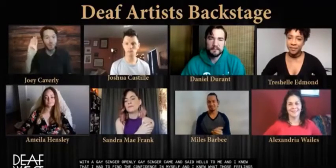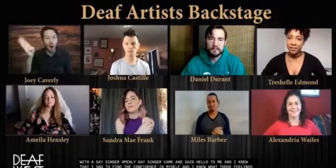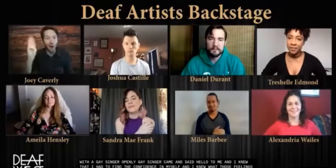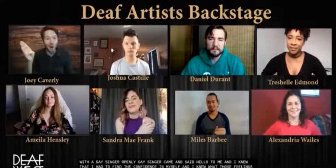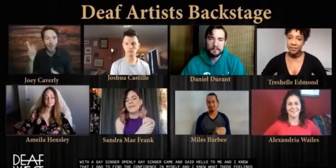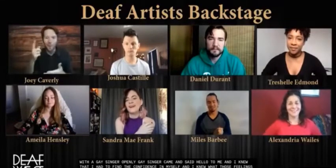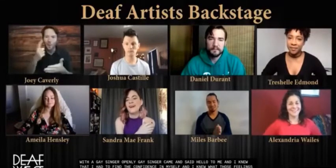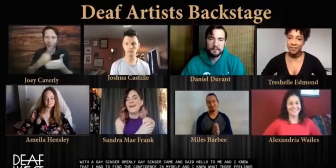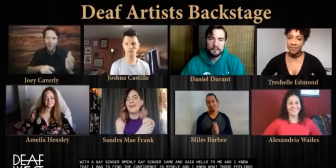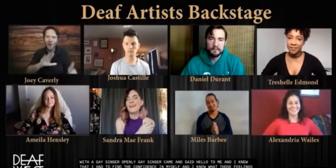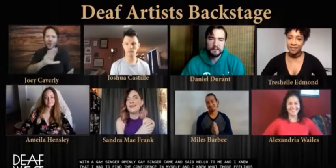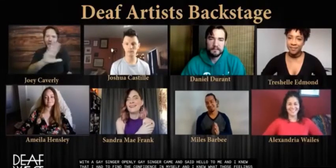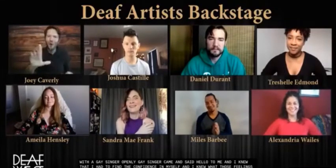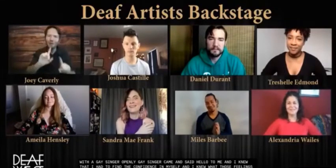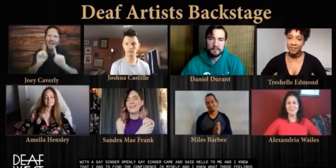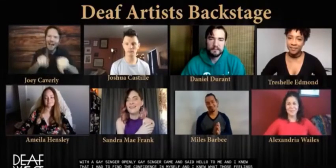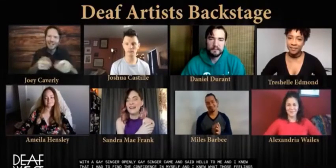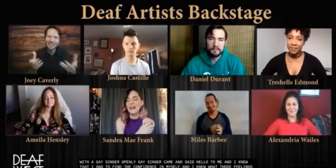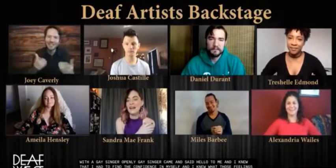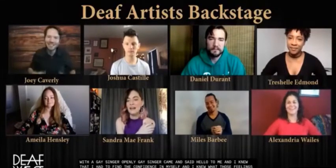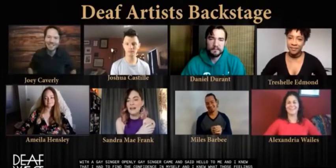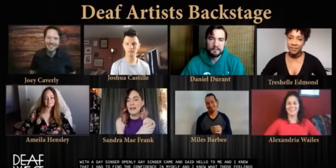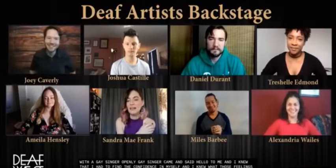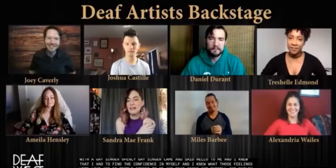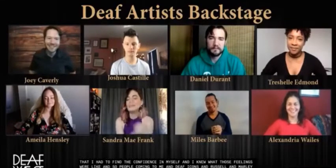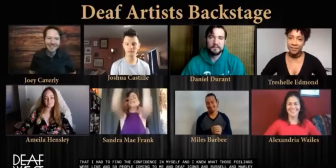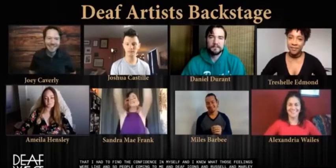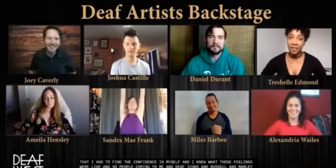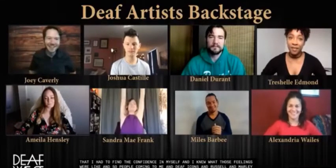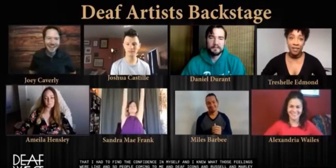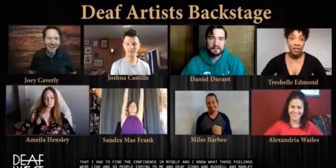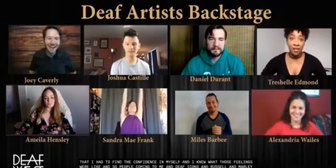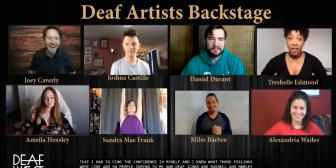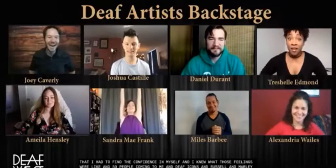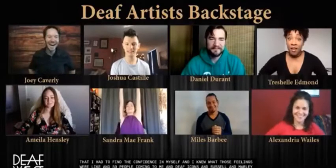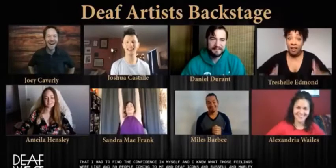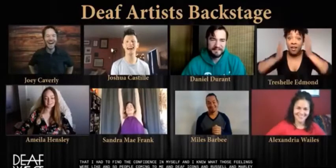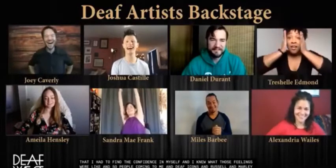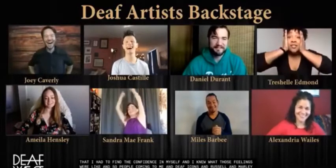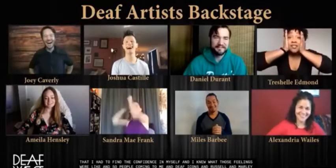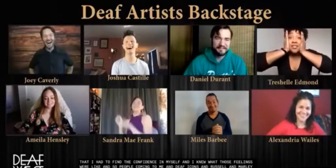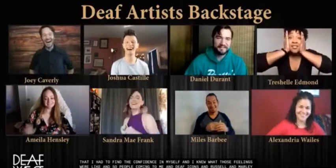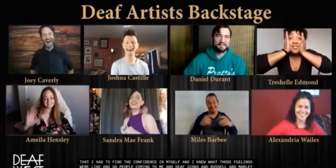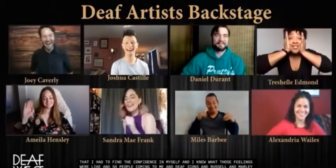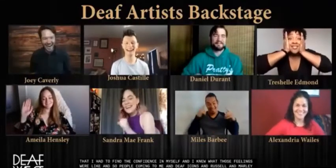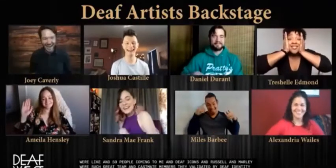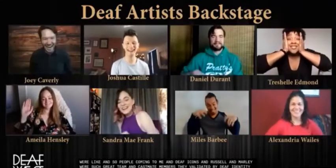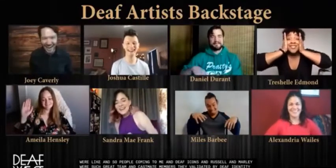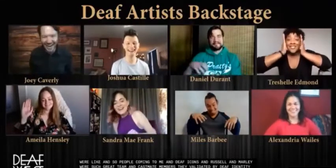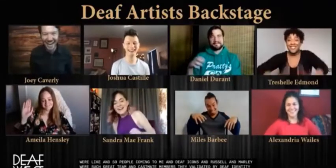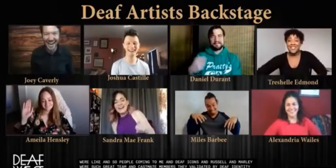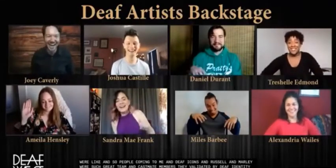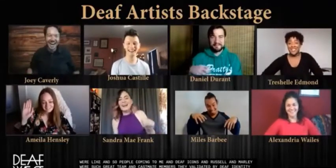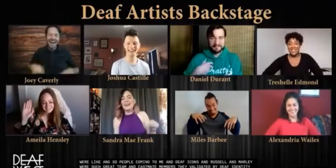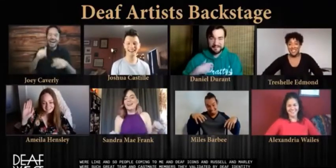Joey: So, it started in LA, and then when it was announced that it was going to move to Broadway. What was your experience? I see Sandra's elated.